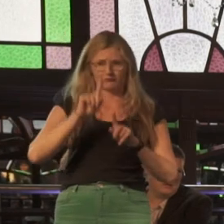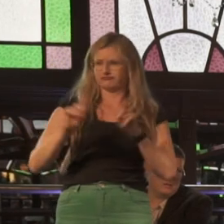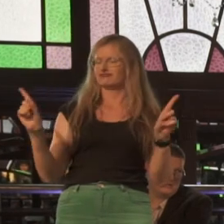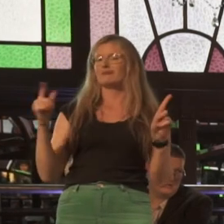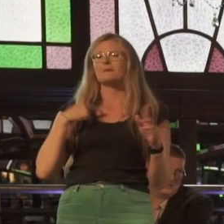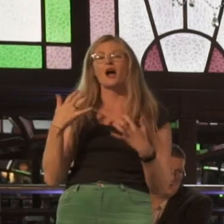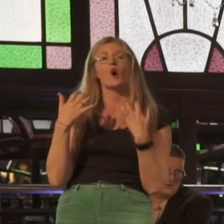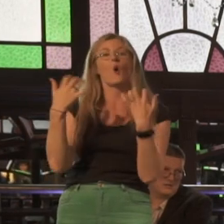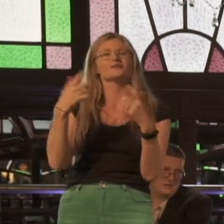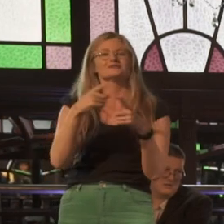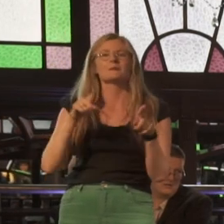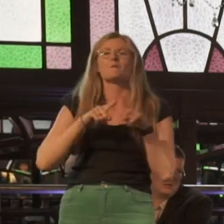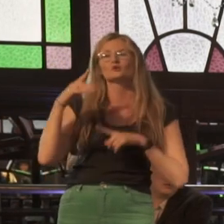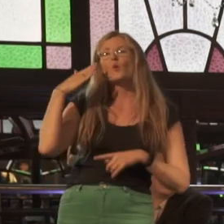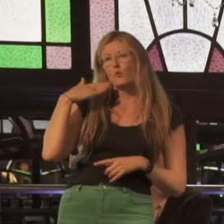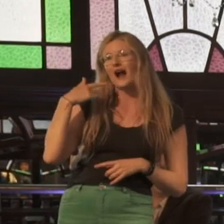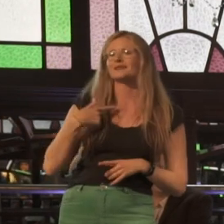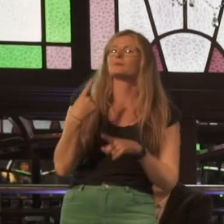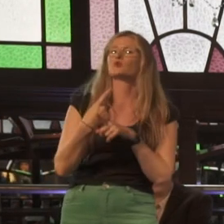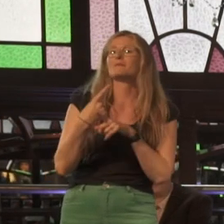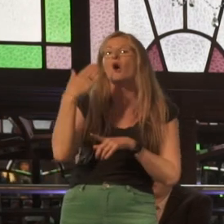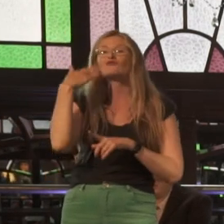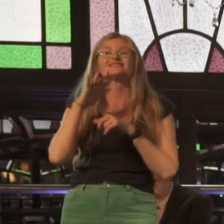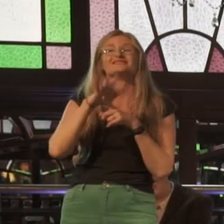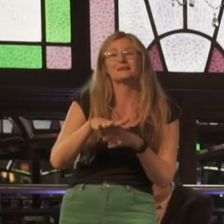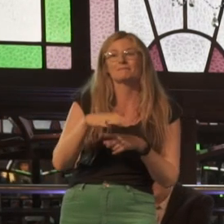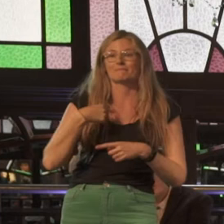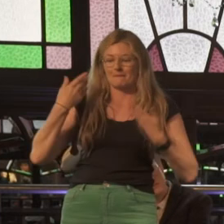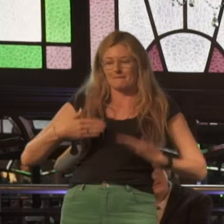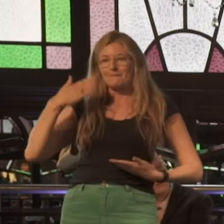performing for white people every night, talking about racism,